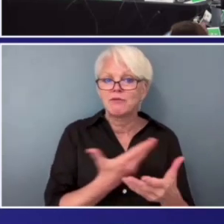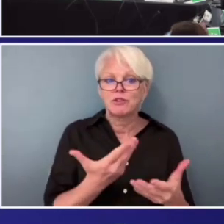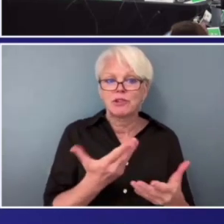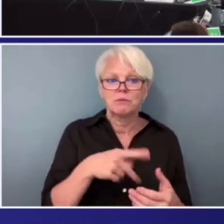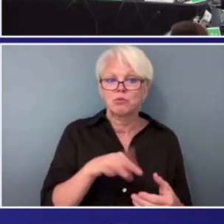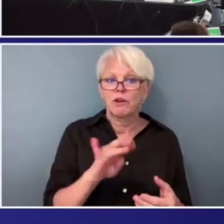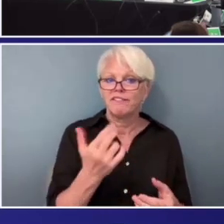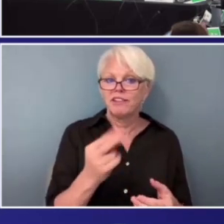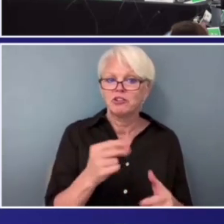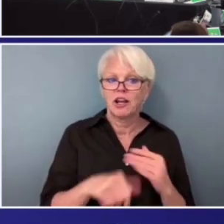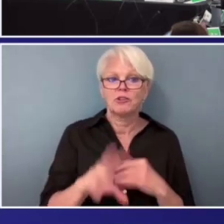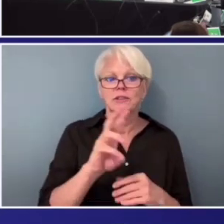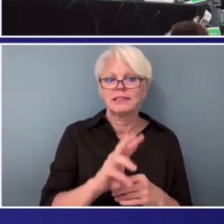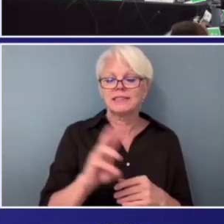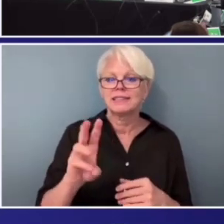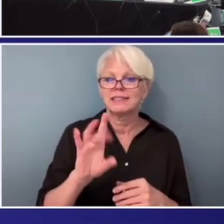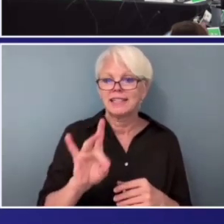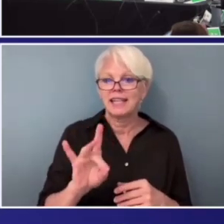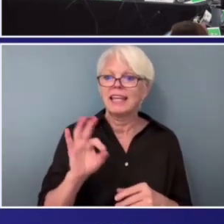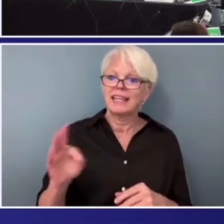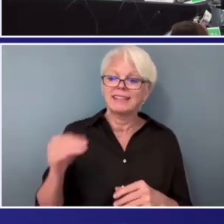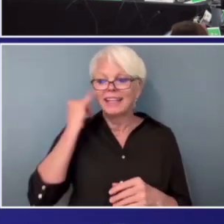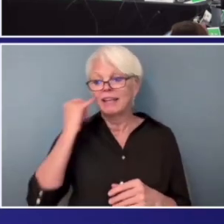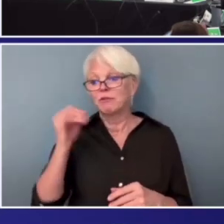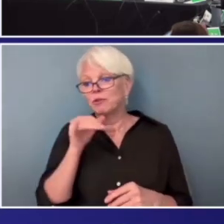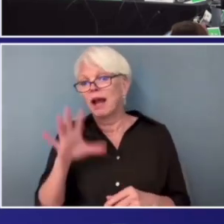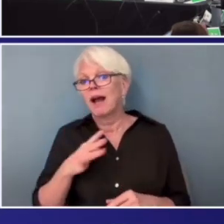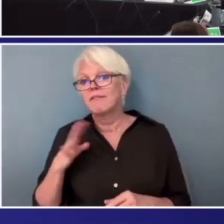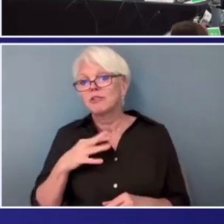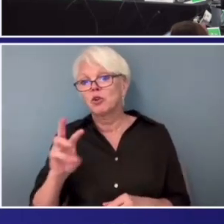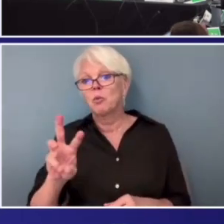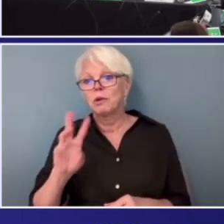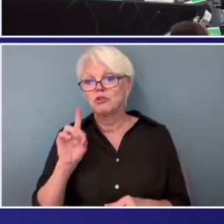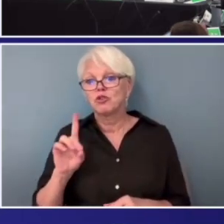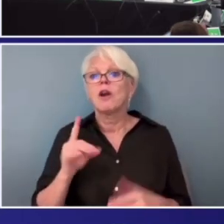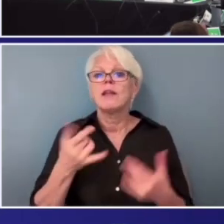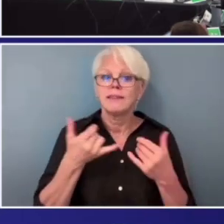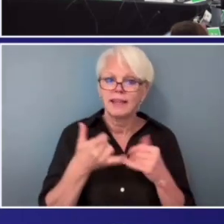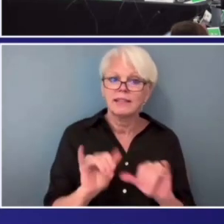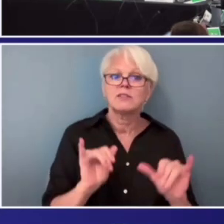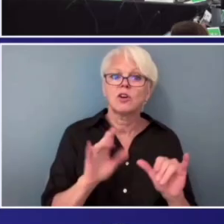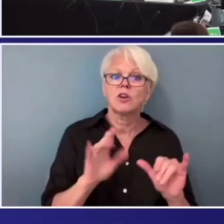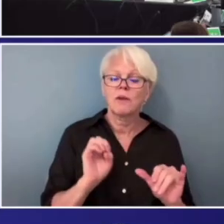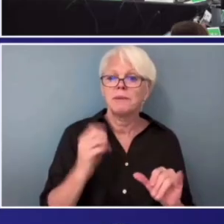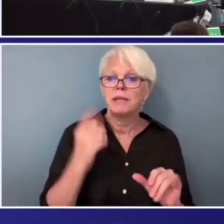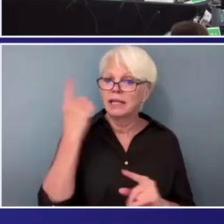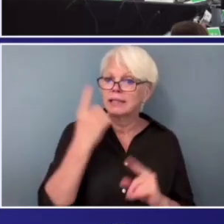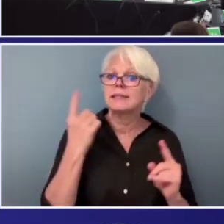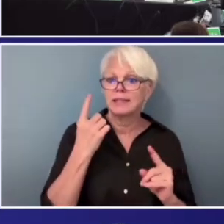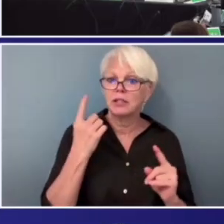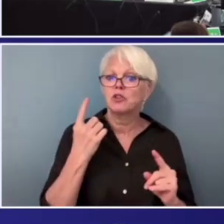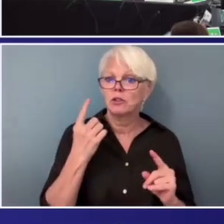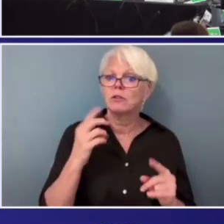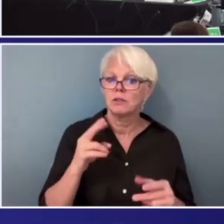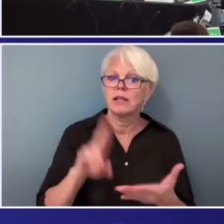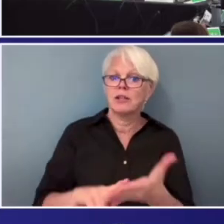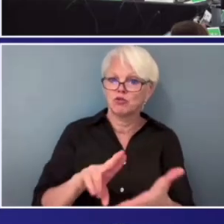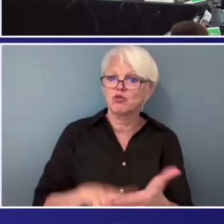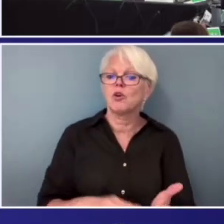officially withdrawn, right, they could still be considered enrolled. And we want to make sure that we are crystal clear here.